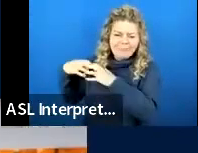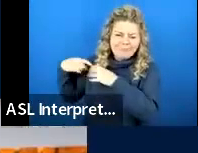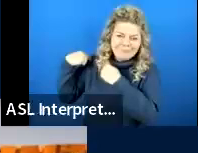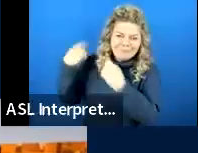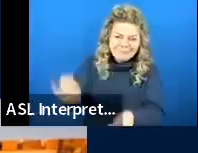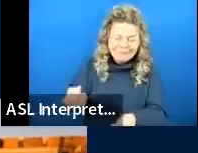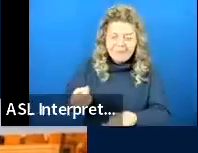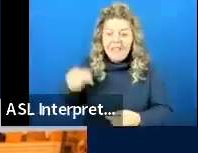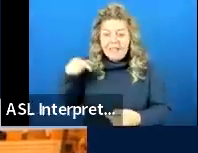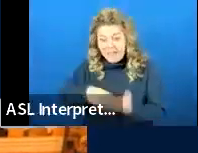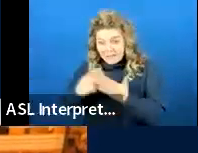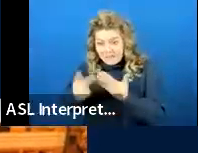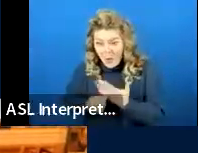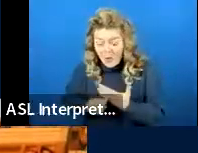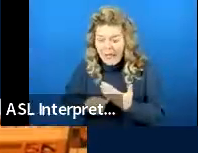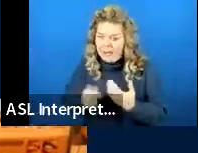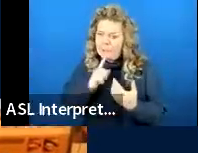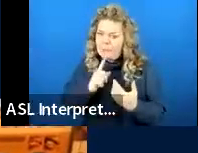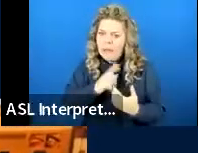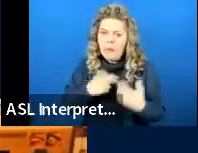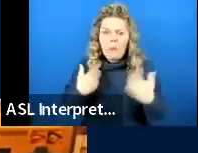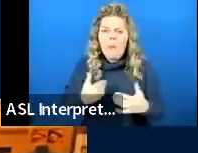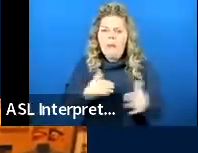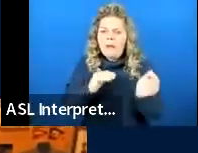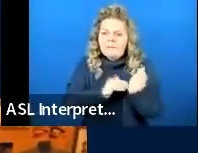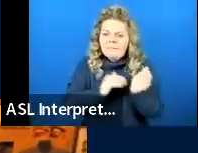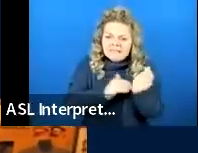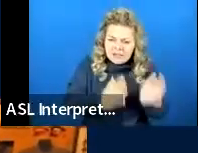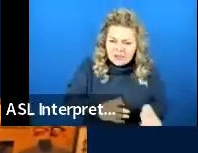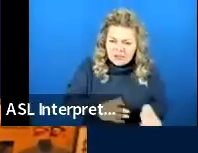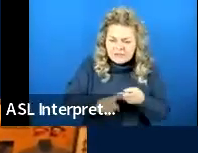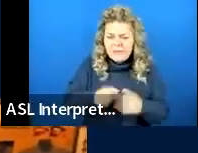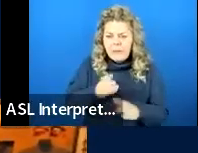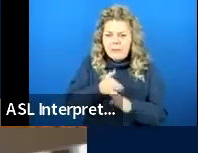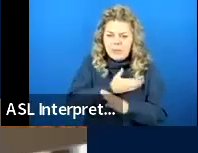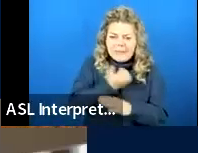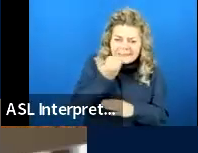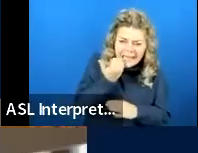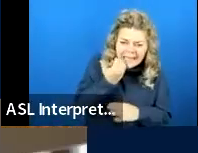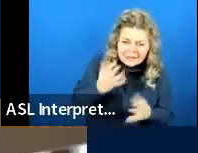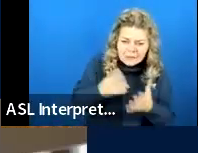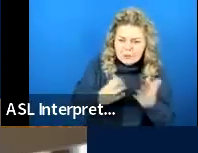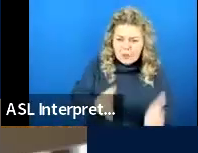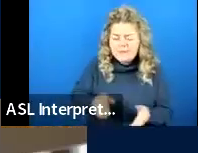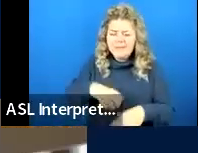that has brought together physicians pre-dent, pre-med dentists, professionals,